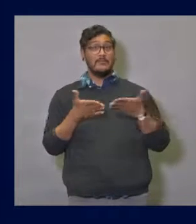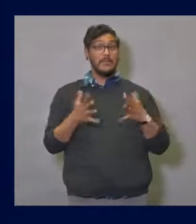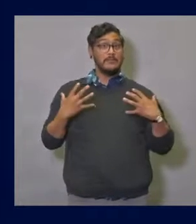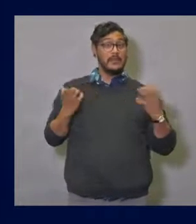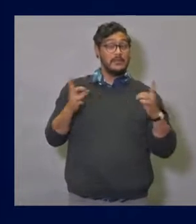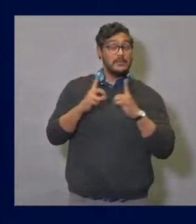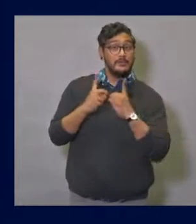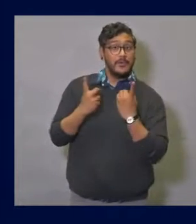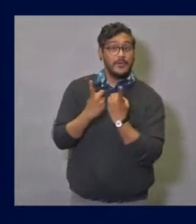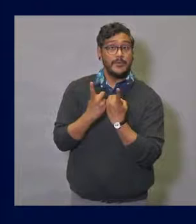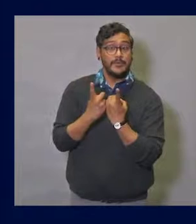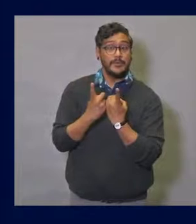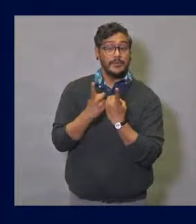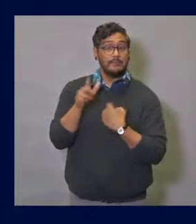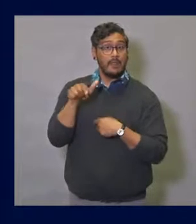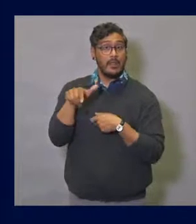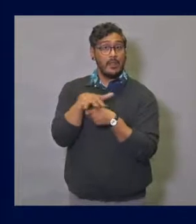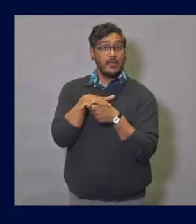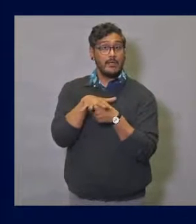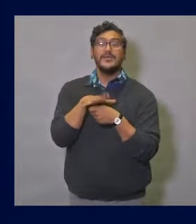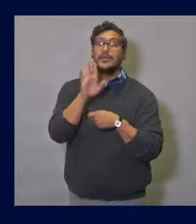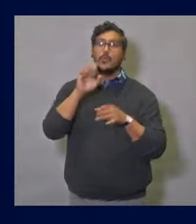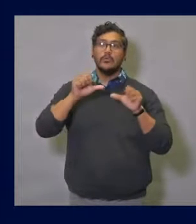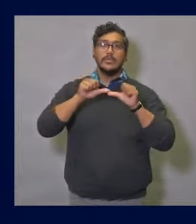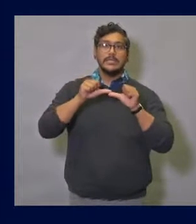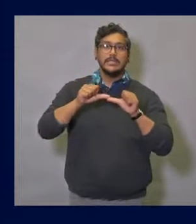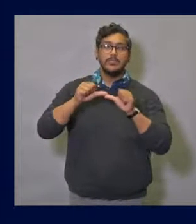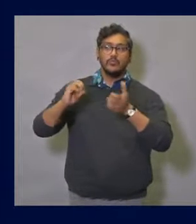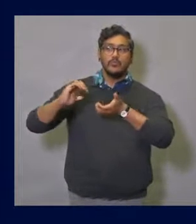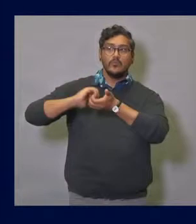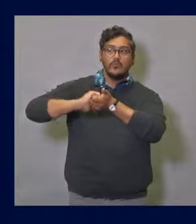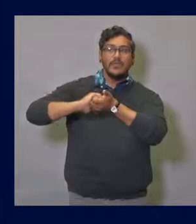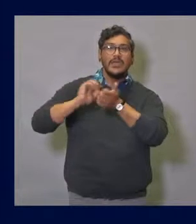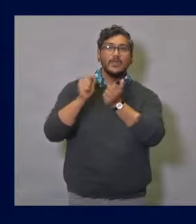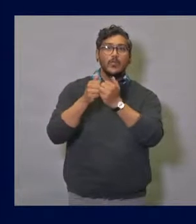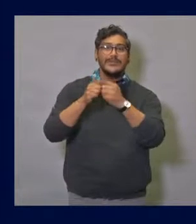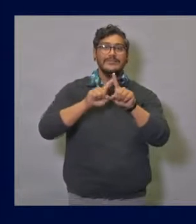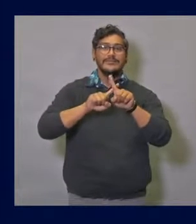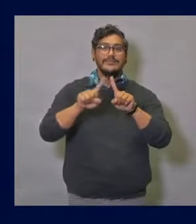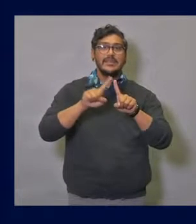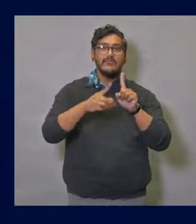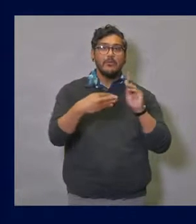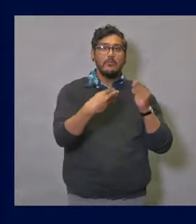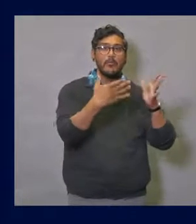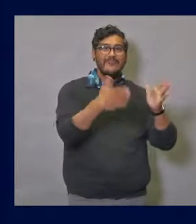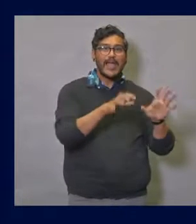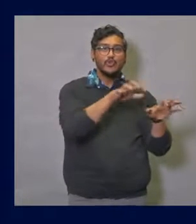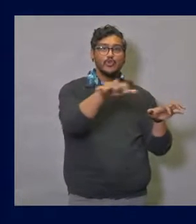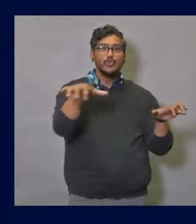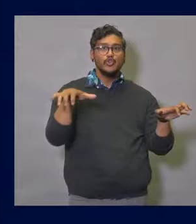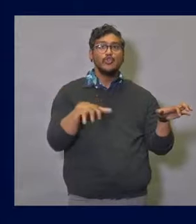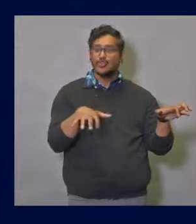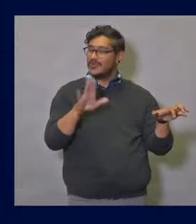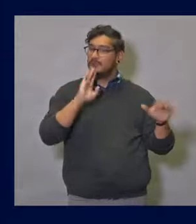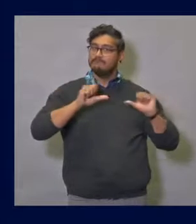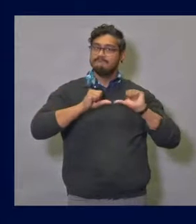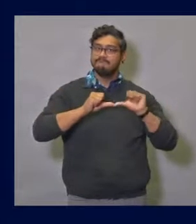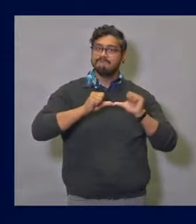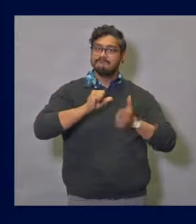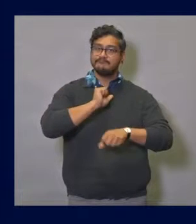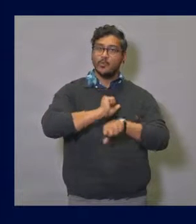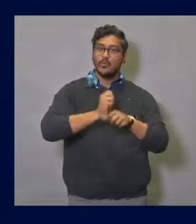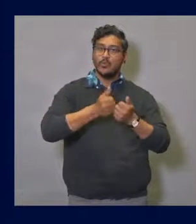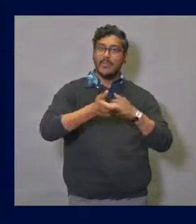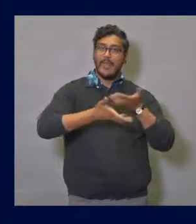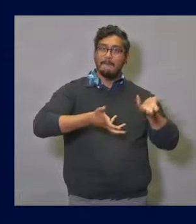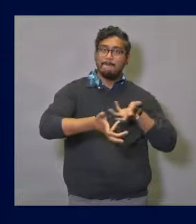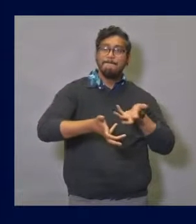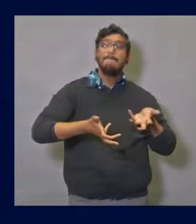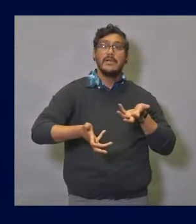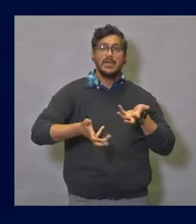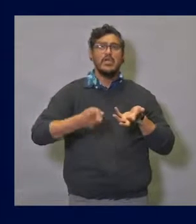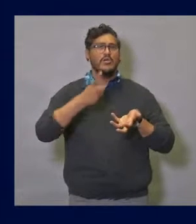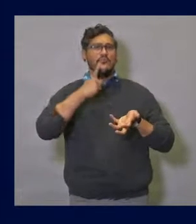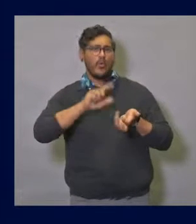LOS REQUISITOS ESTATALES.